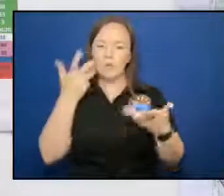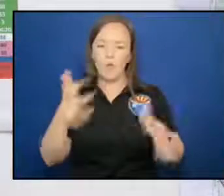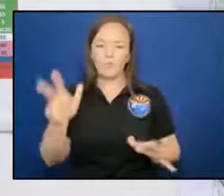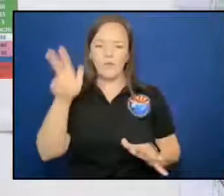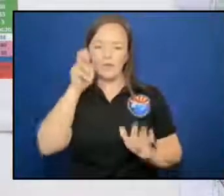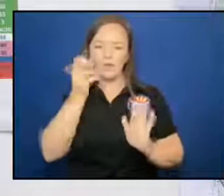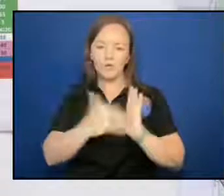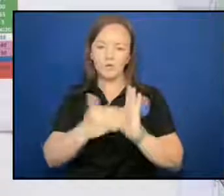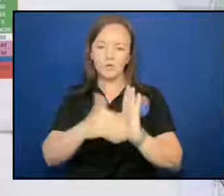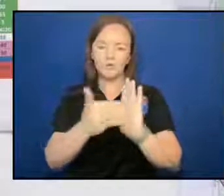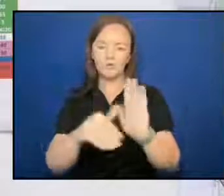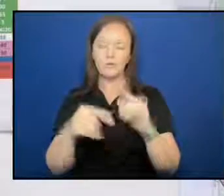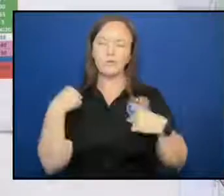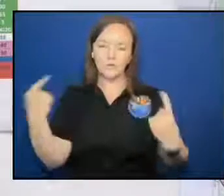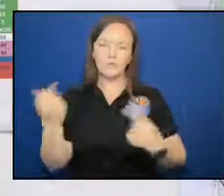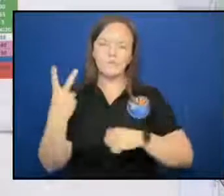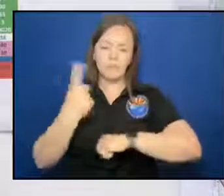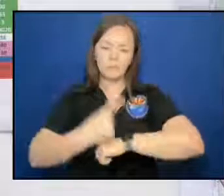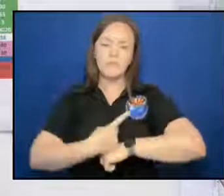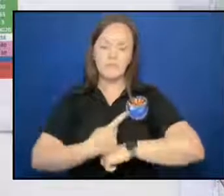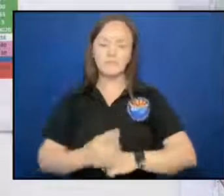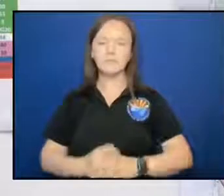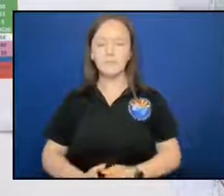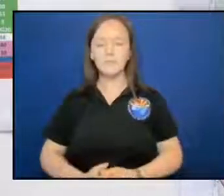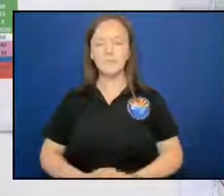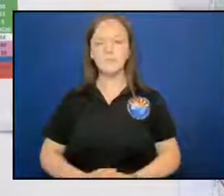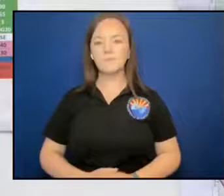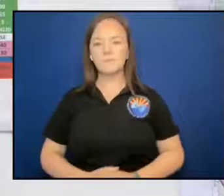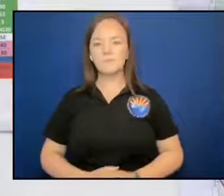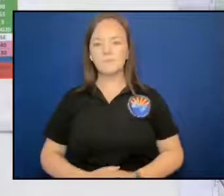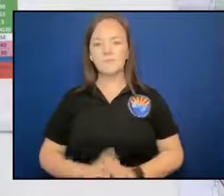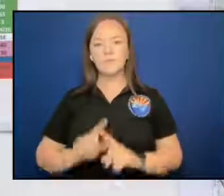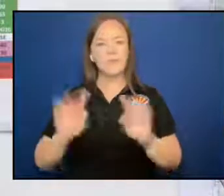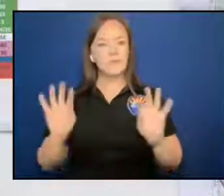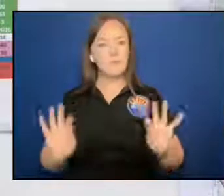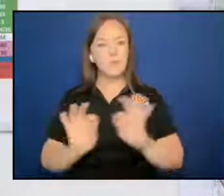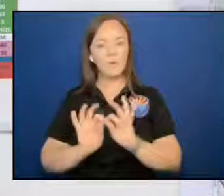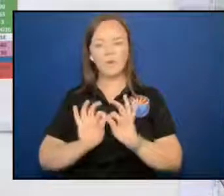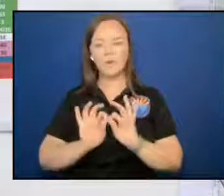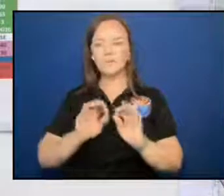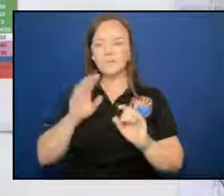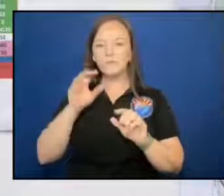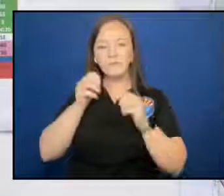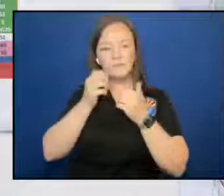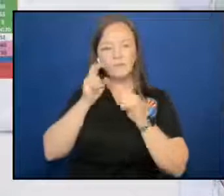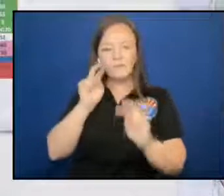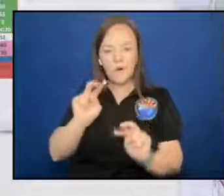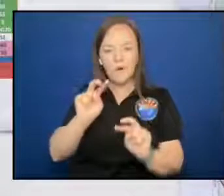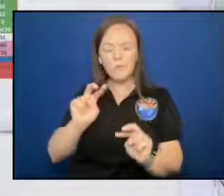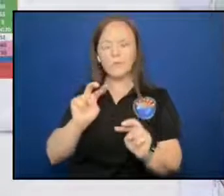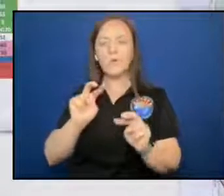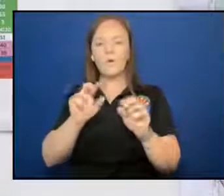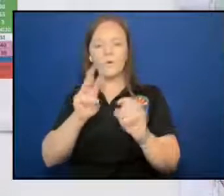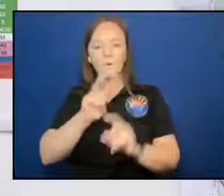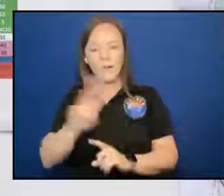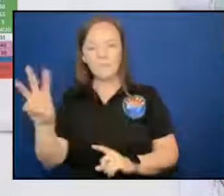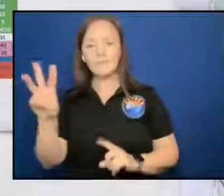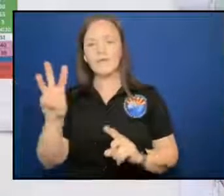ORG OR CALL THE STATE'S FIRE RESOURCE